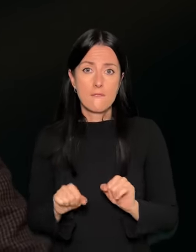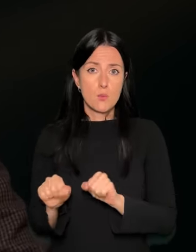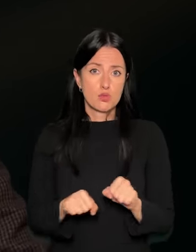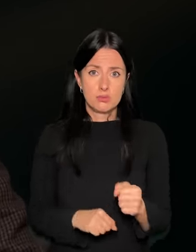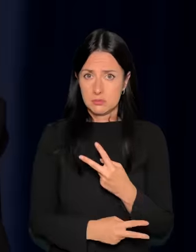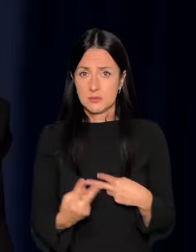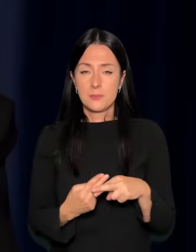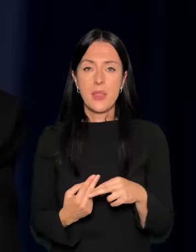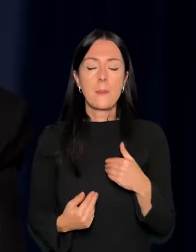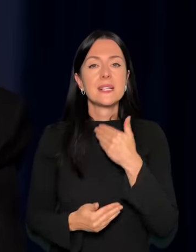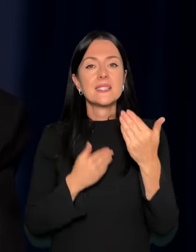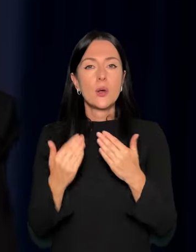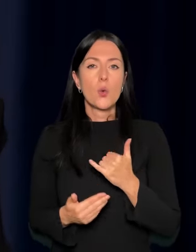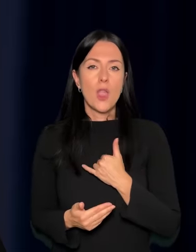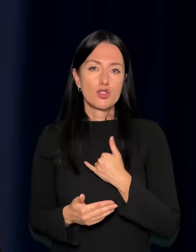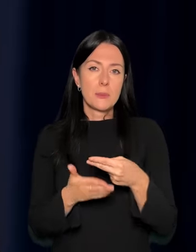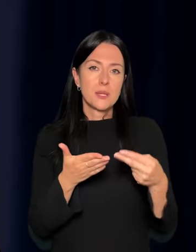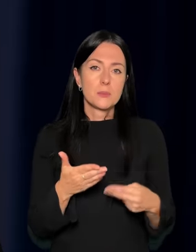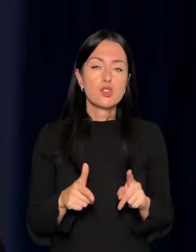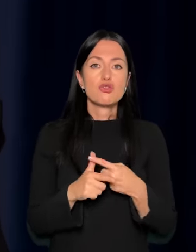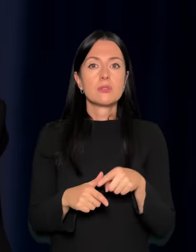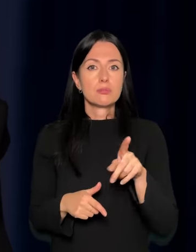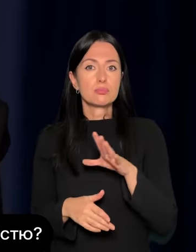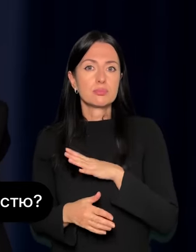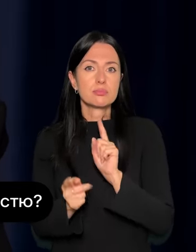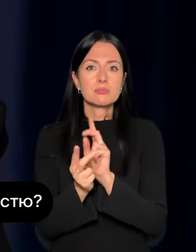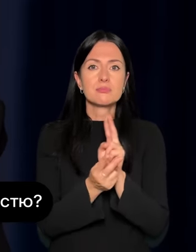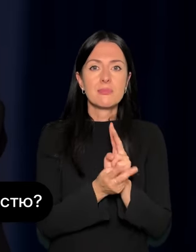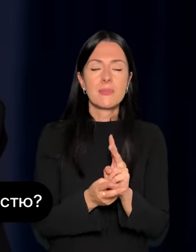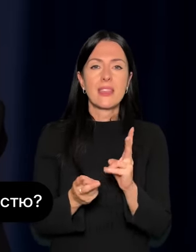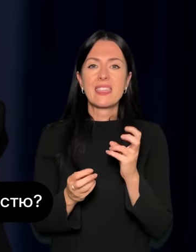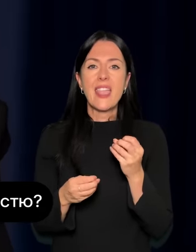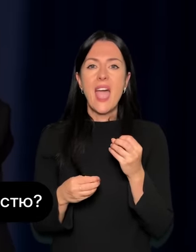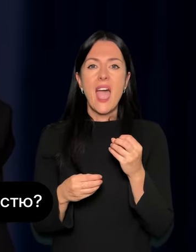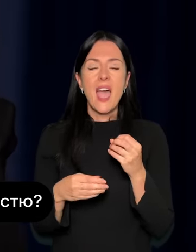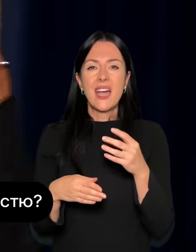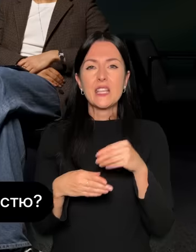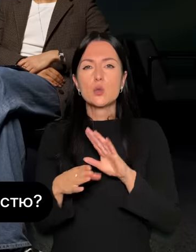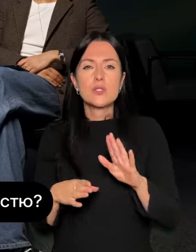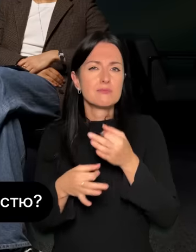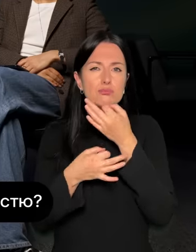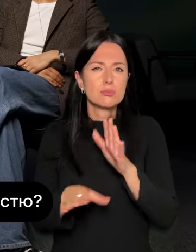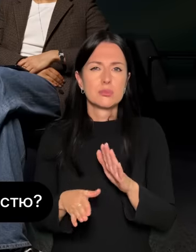We asked our subscribers if they had encountered non-inclusivity in any aspect of life.